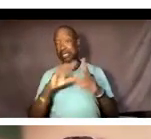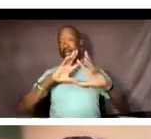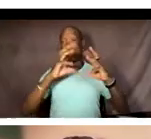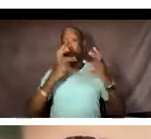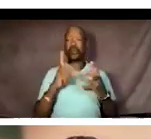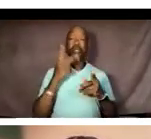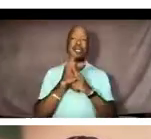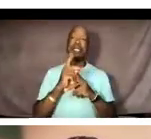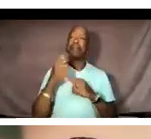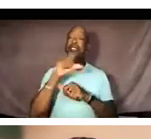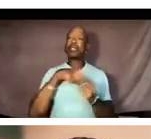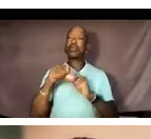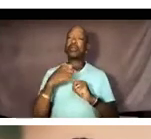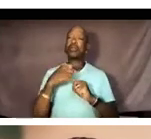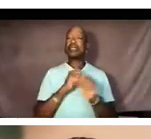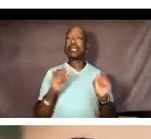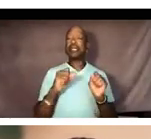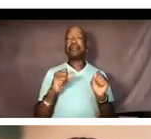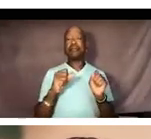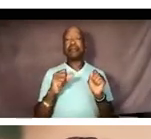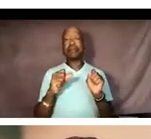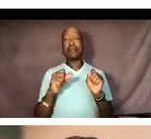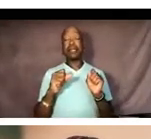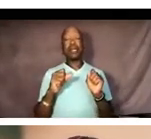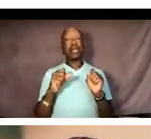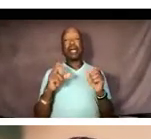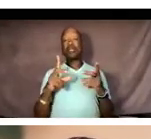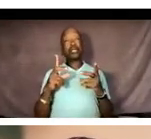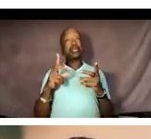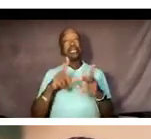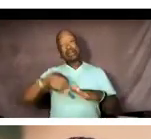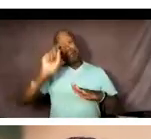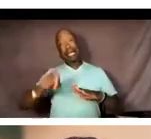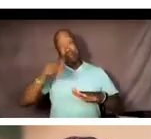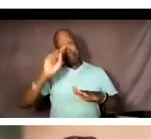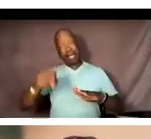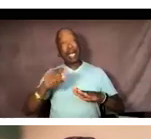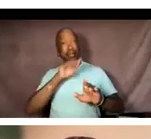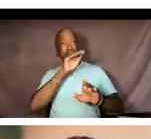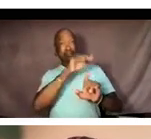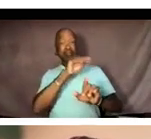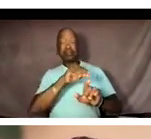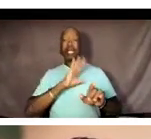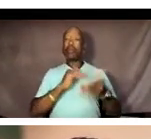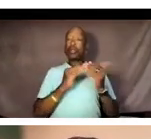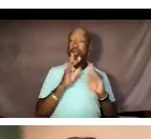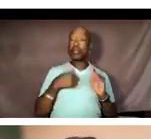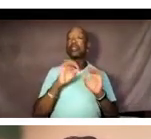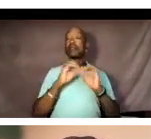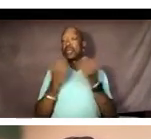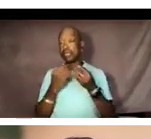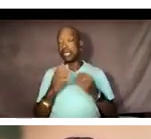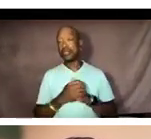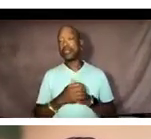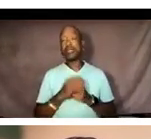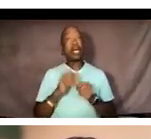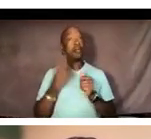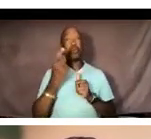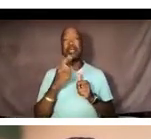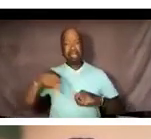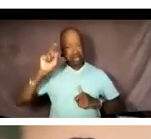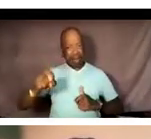and make some larger demands of our communities of our organizations of everybody um just everybody